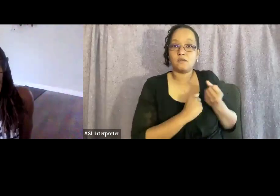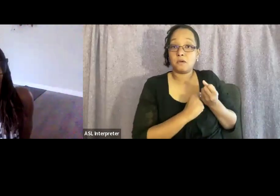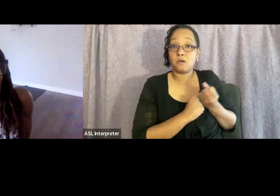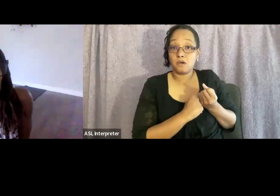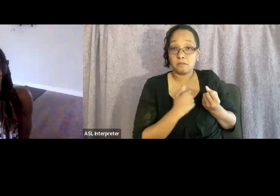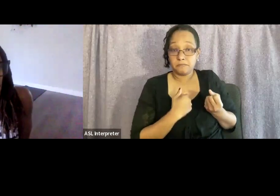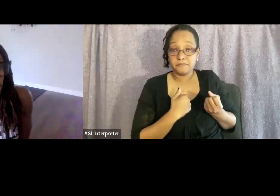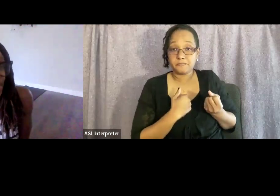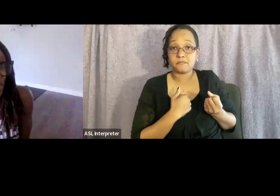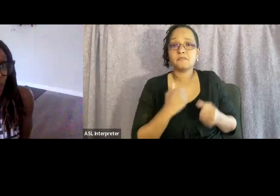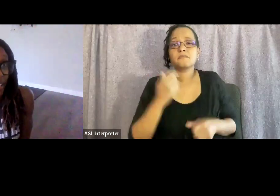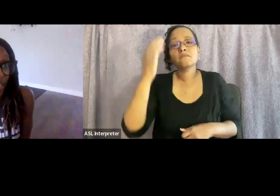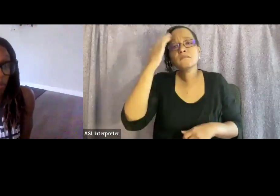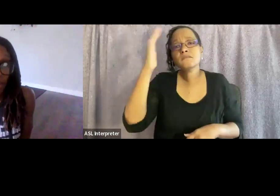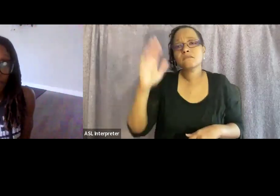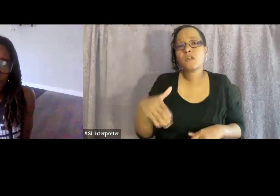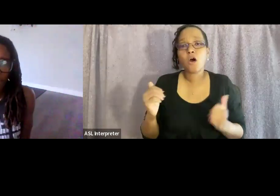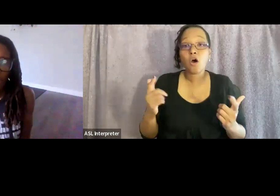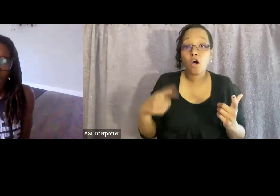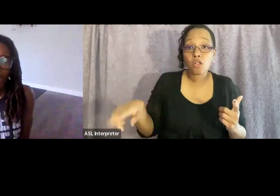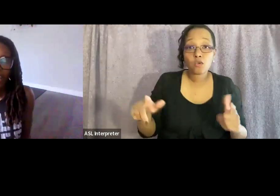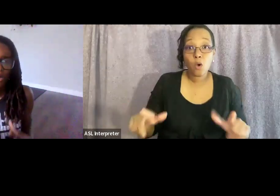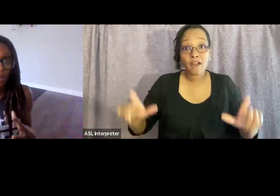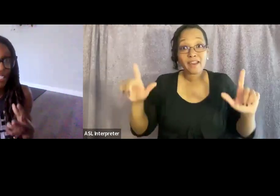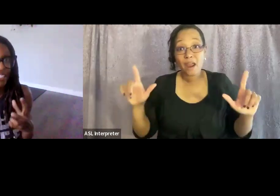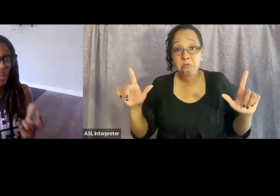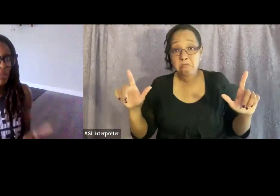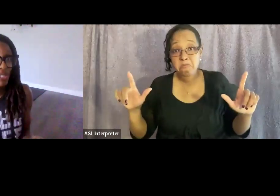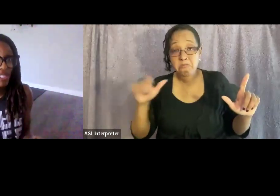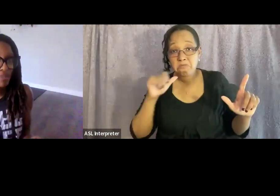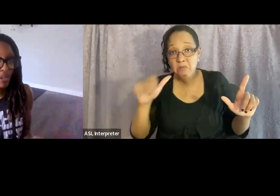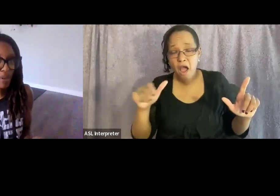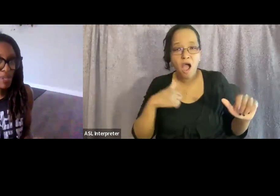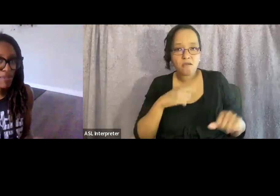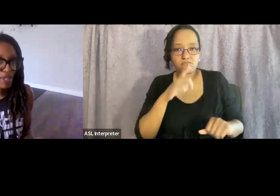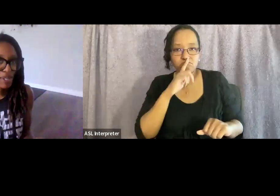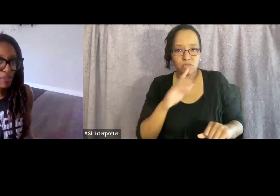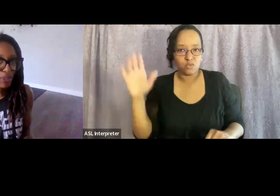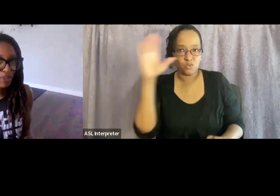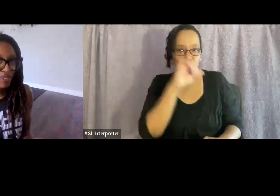Not everyone is on camera, and I don't want to make assumptions about how people need to move.